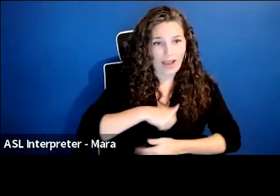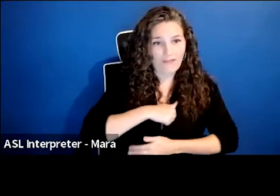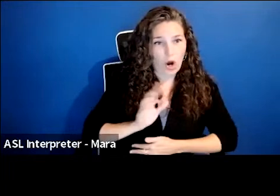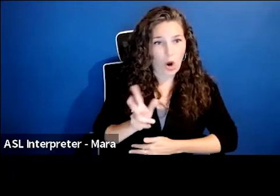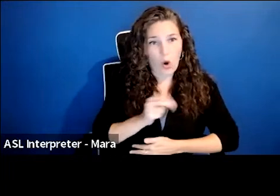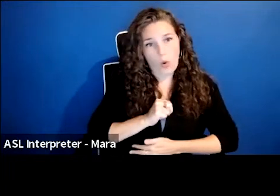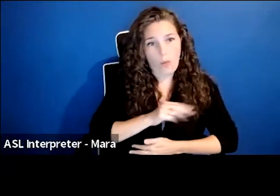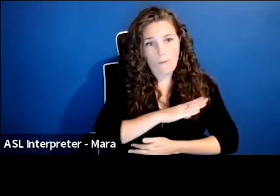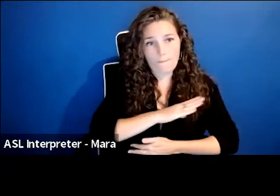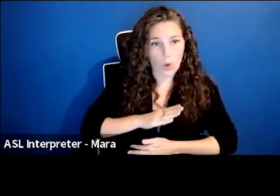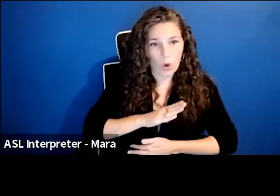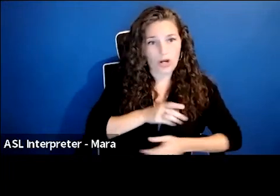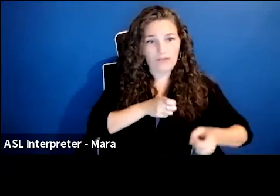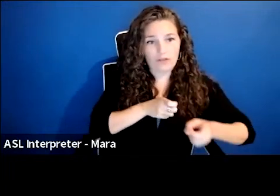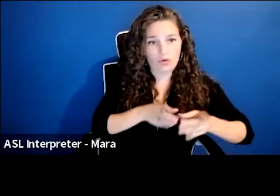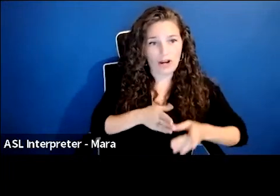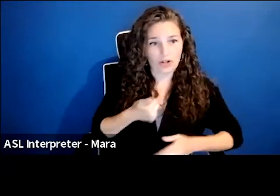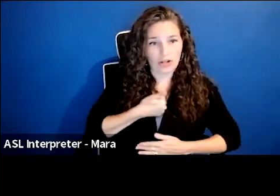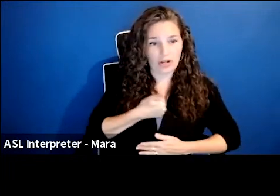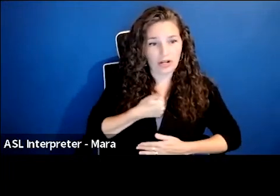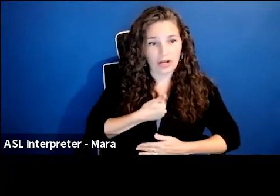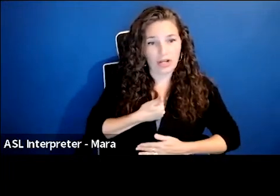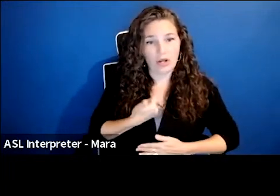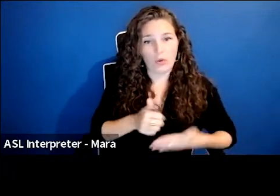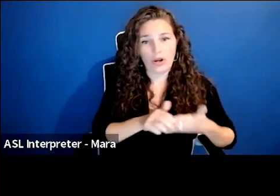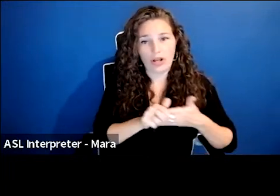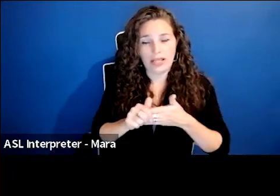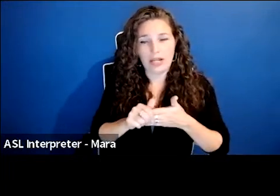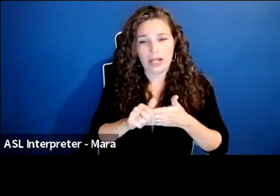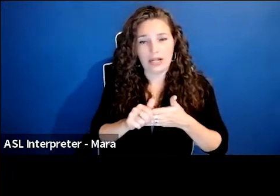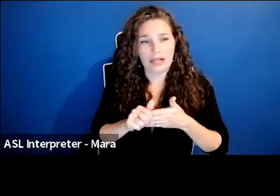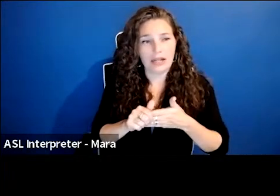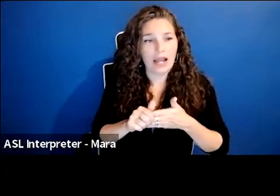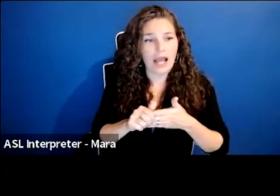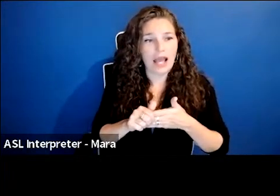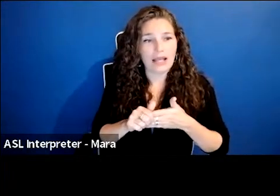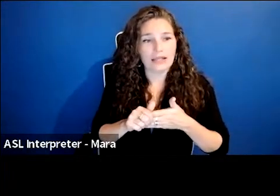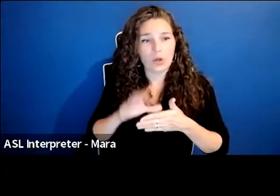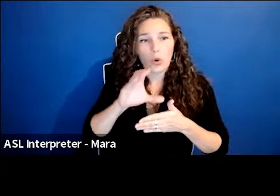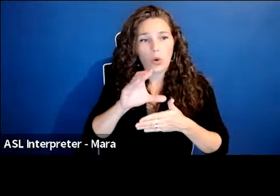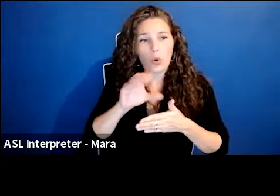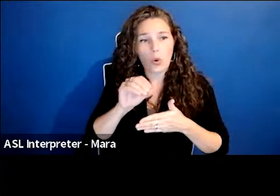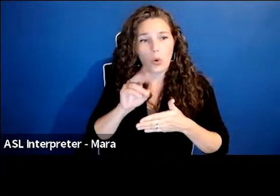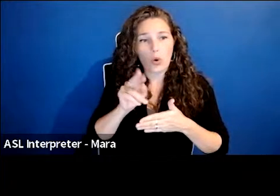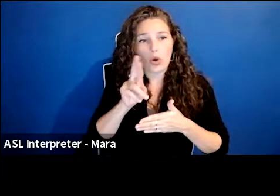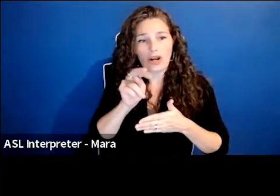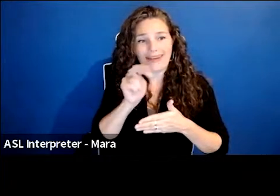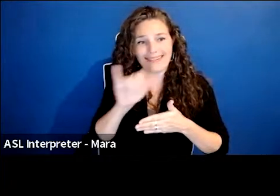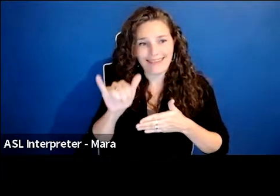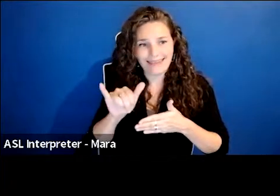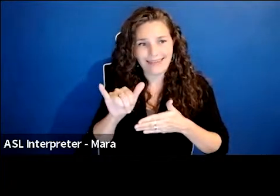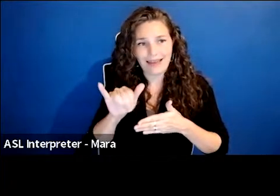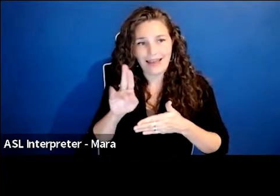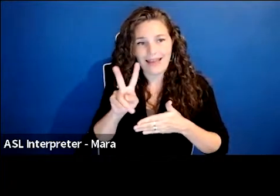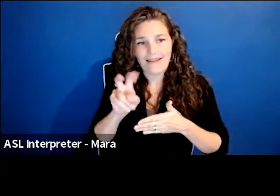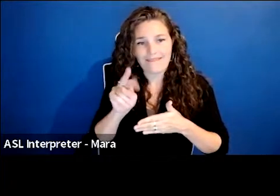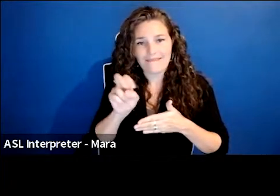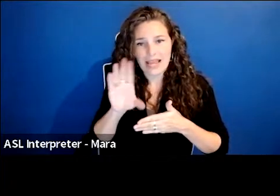We are headed by Courtney B. Vance as our president. He's been an incredible president since he's been here the last couple of years.